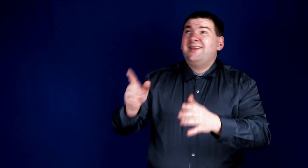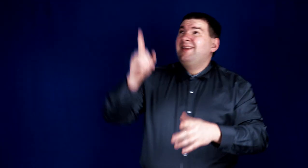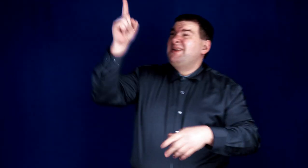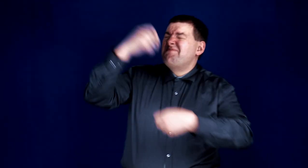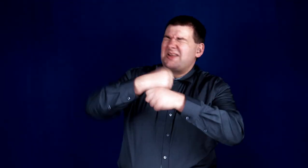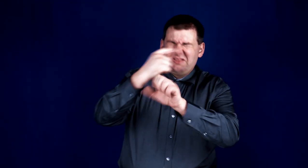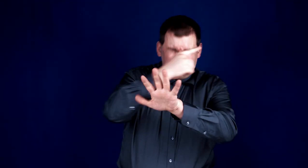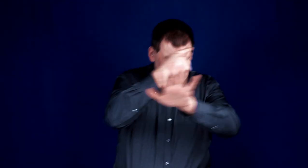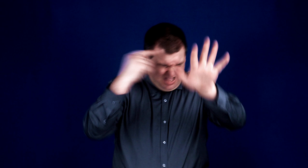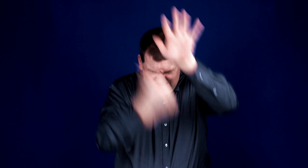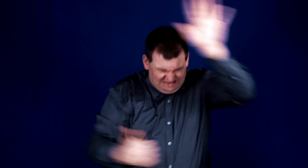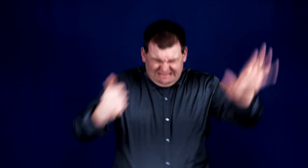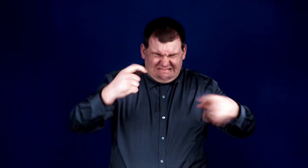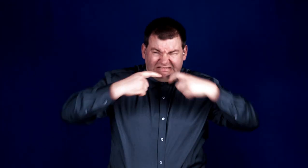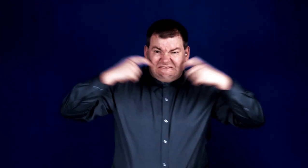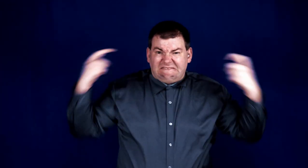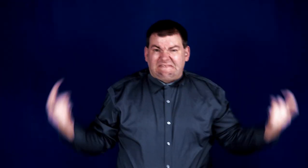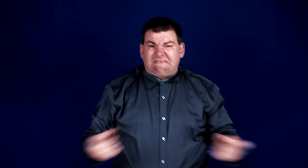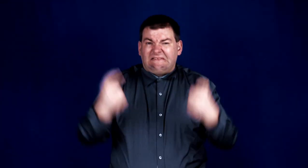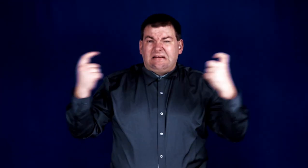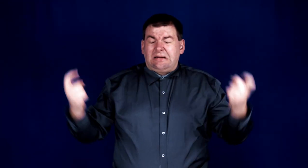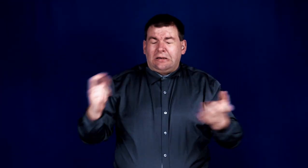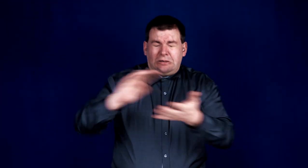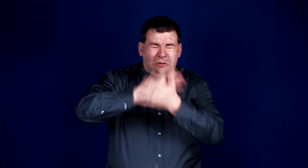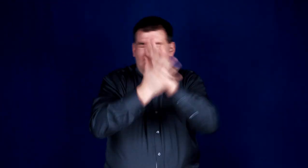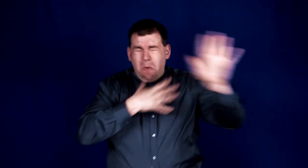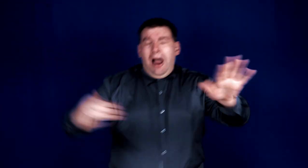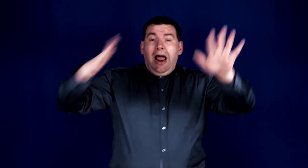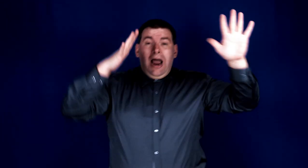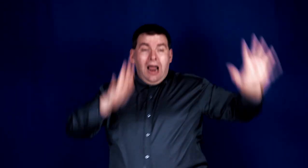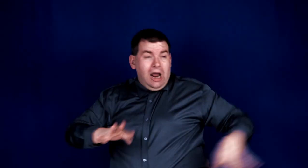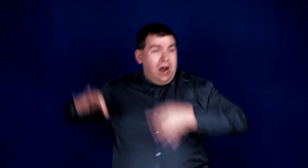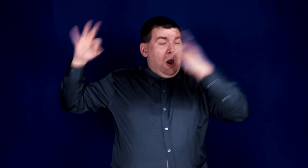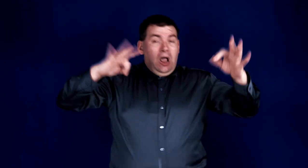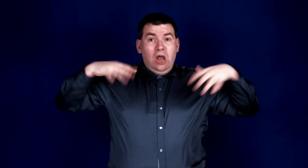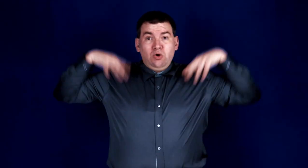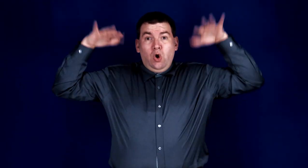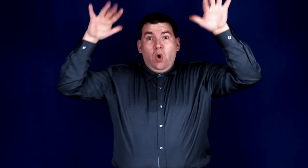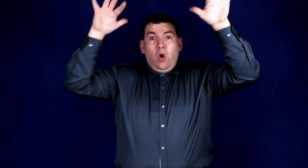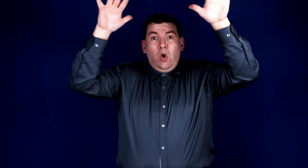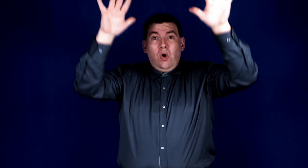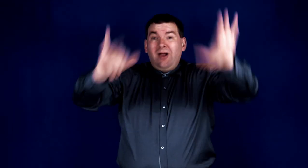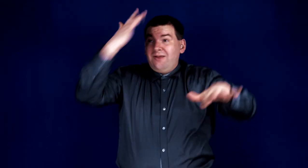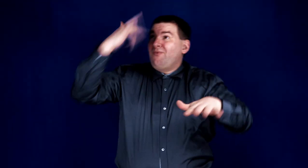He makes the blackest sin, white as snow. That's why we